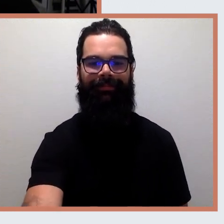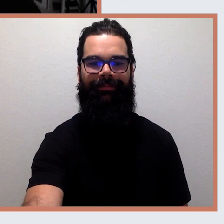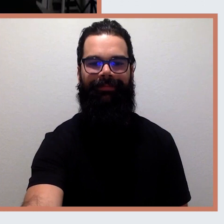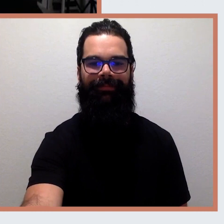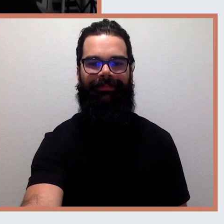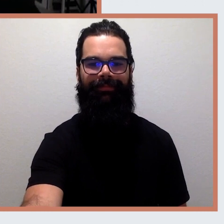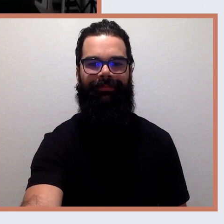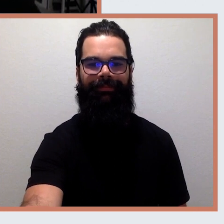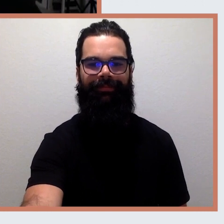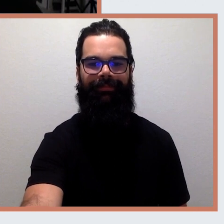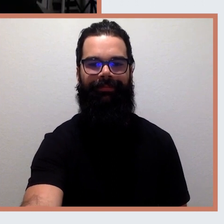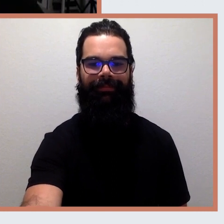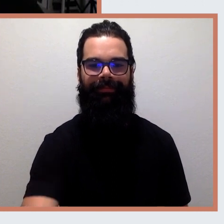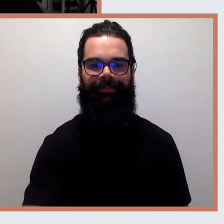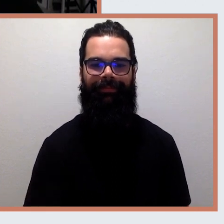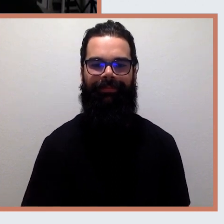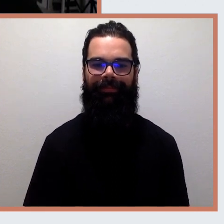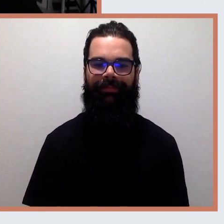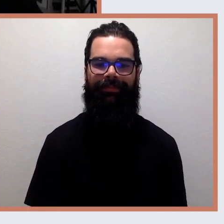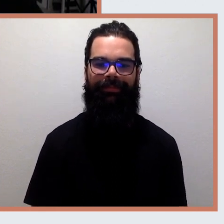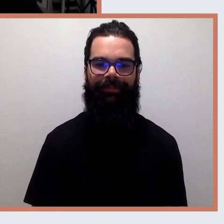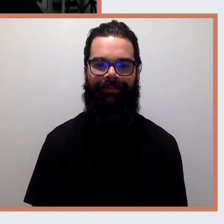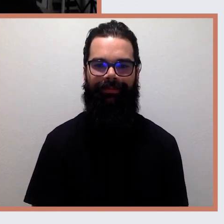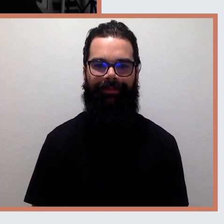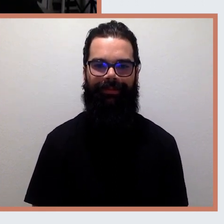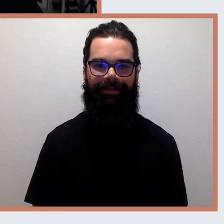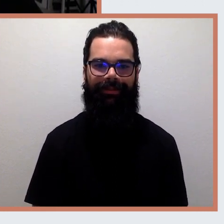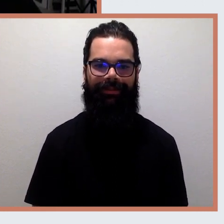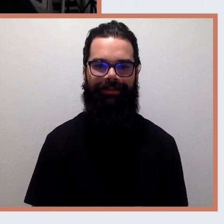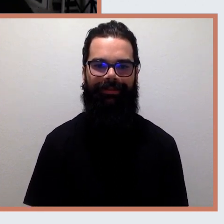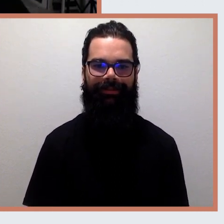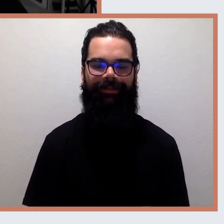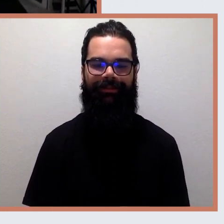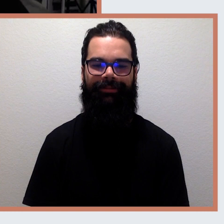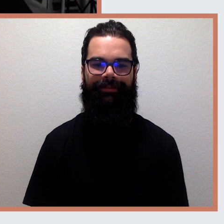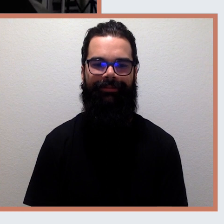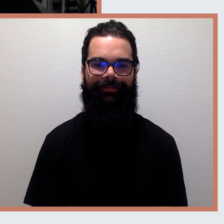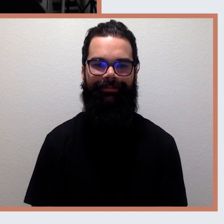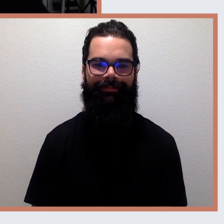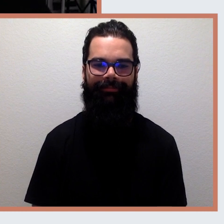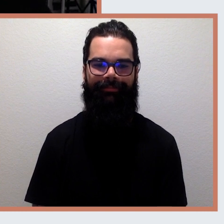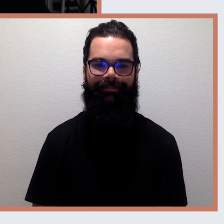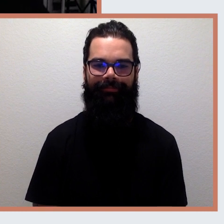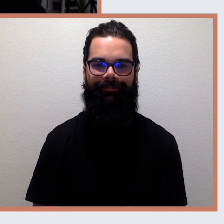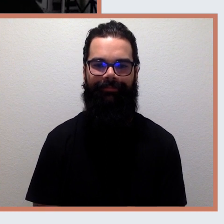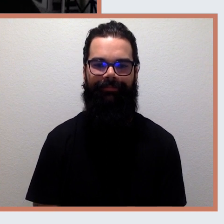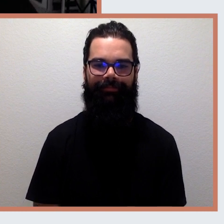and especially in the world that we live in right now, we're big on diversity within our society, and we're recognizing them more,